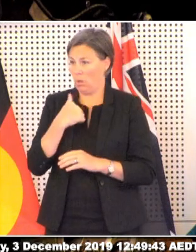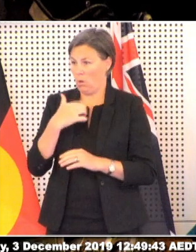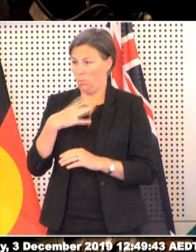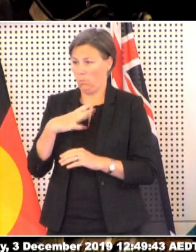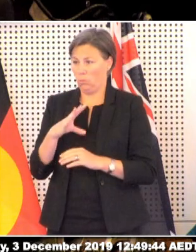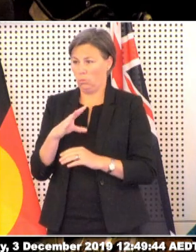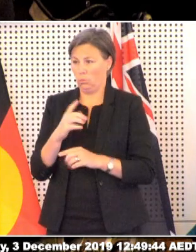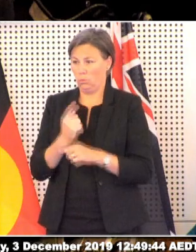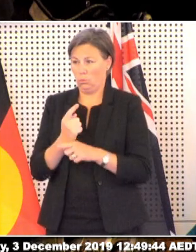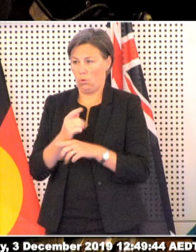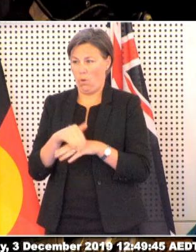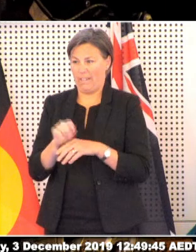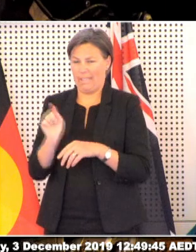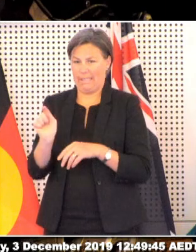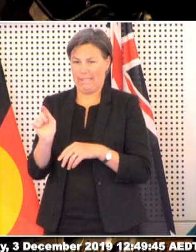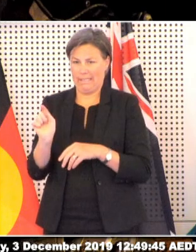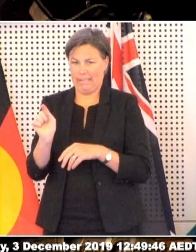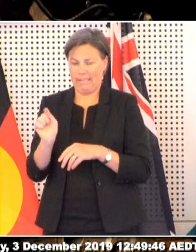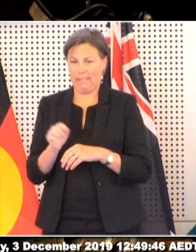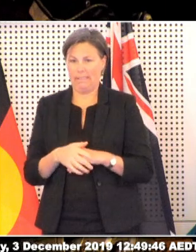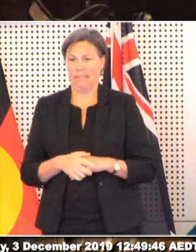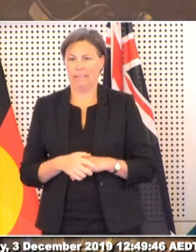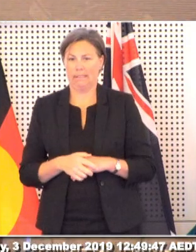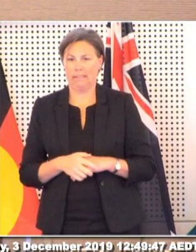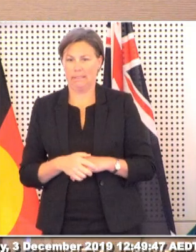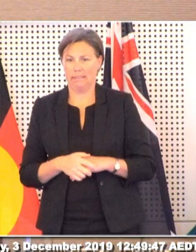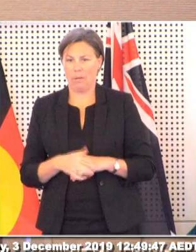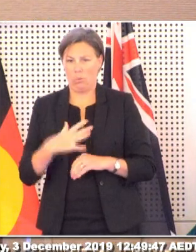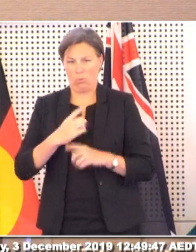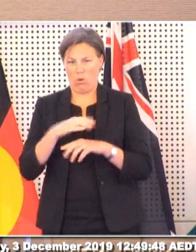document, so the Commission has got – it should be described as accommodation